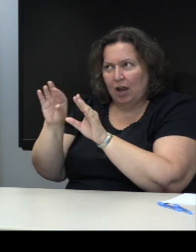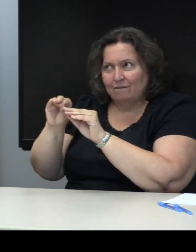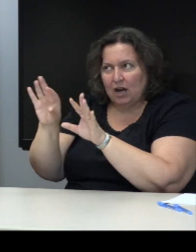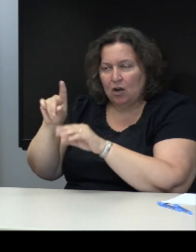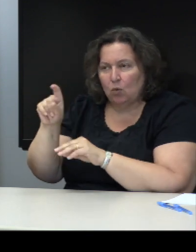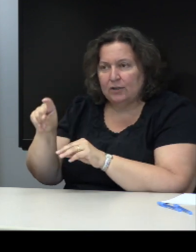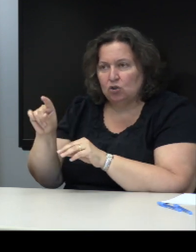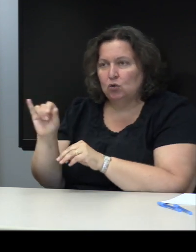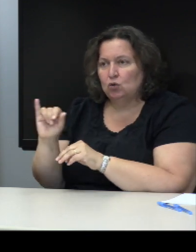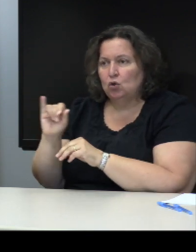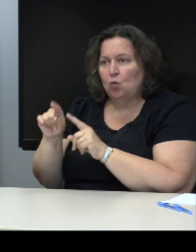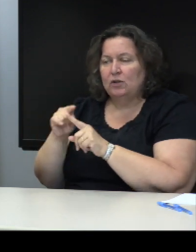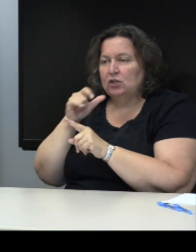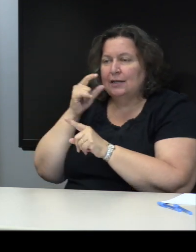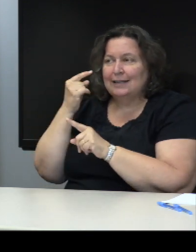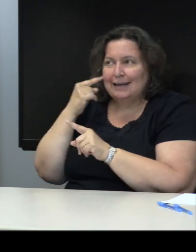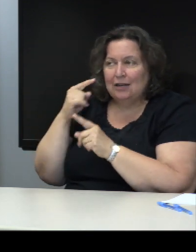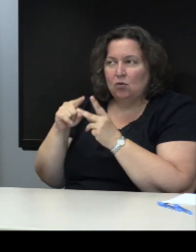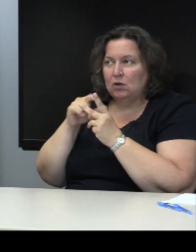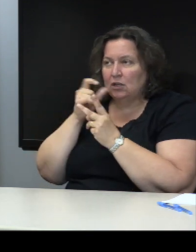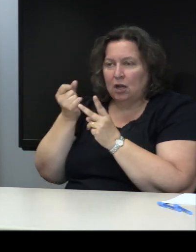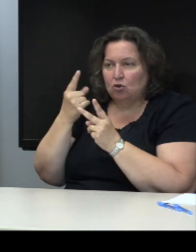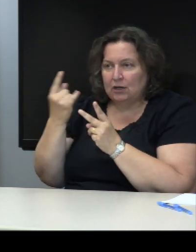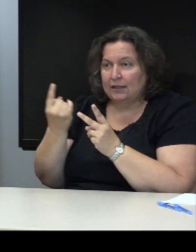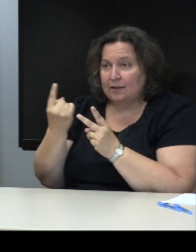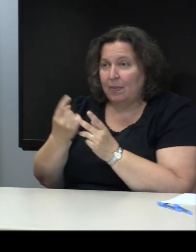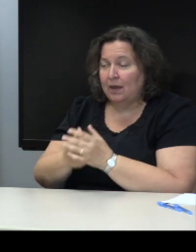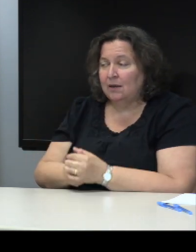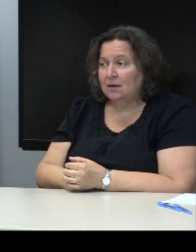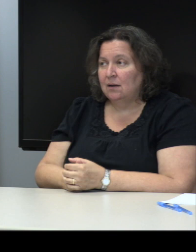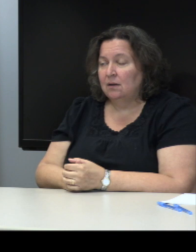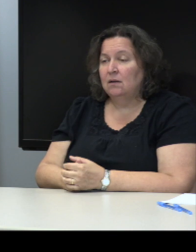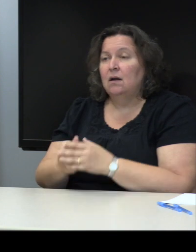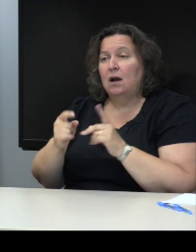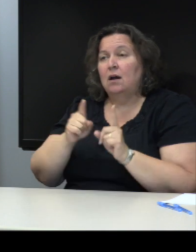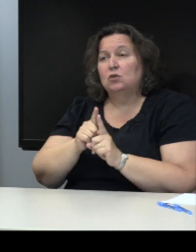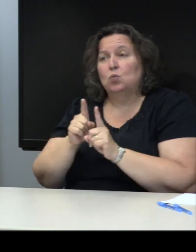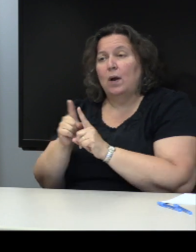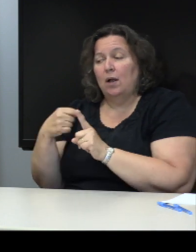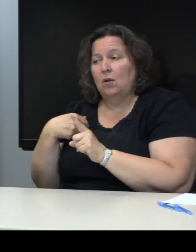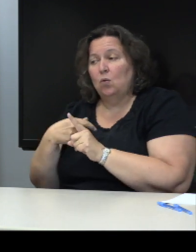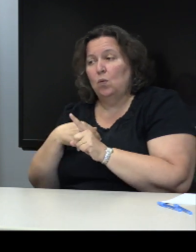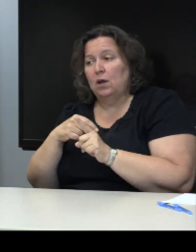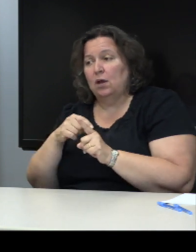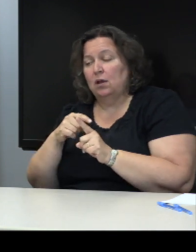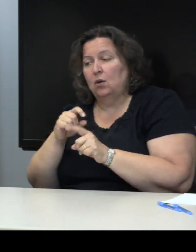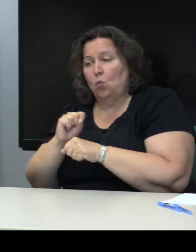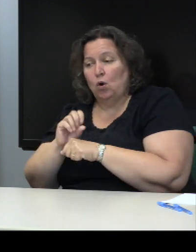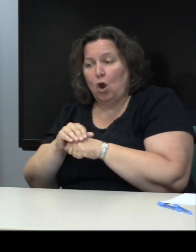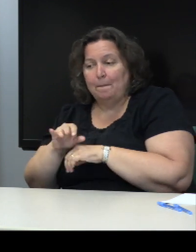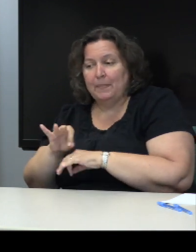when she doesn’t hear or understand something. Along with this, we can work on picking up on social cues.